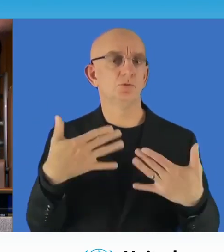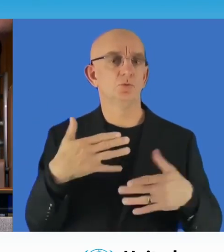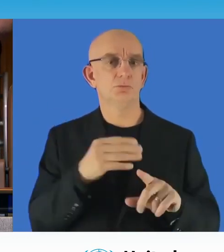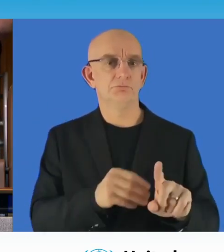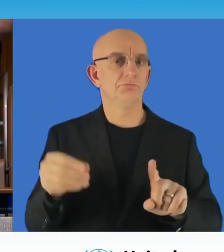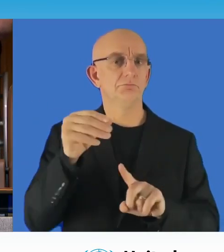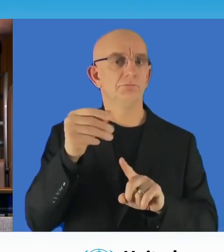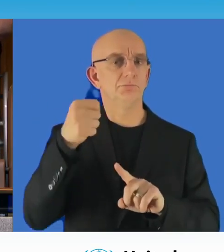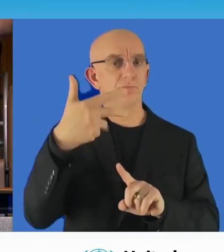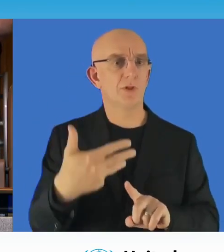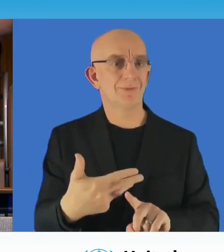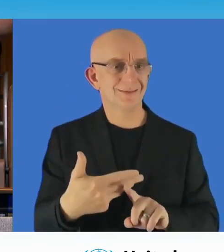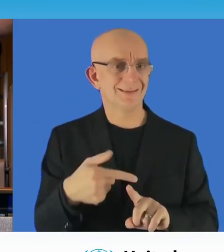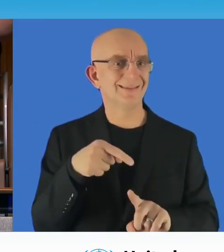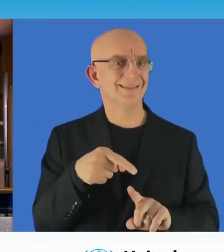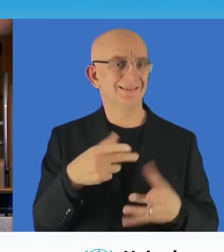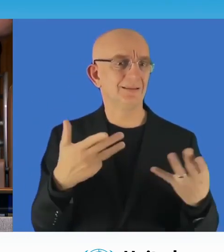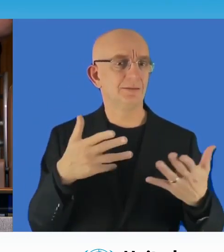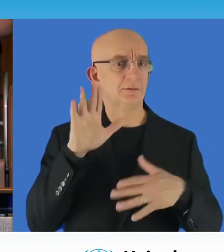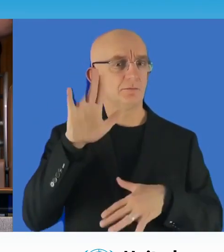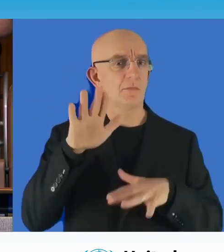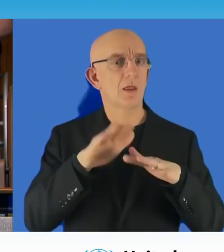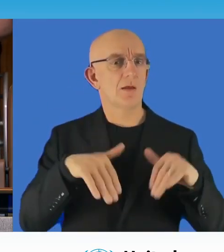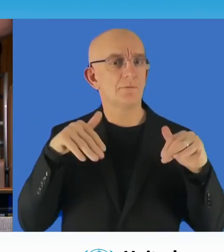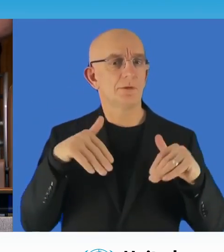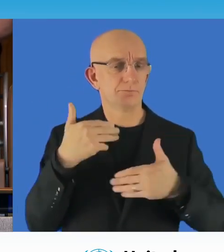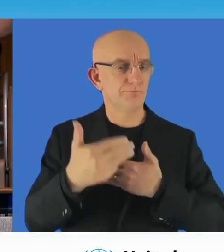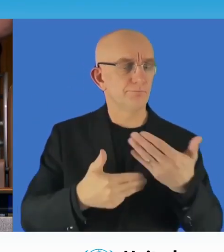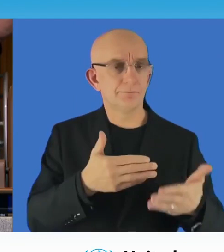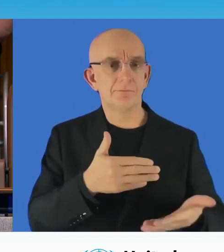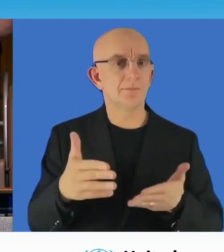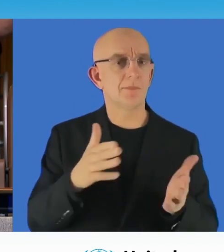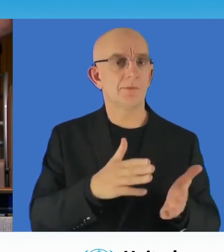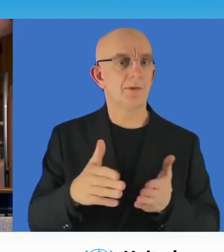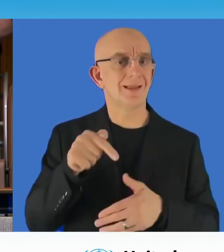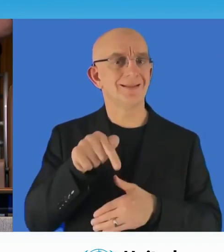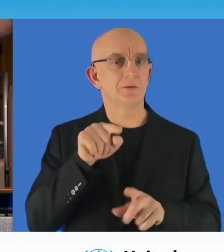development p